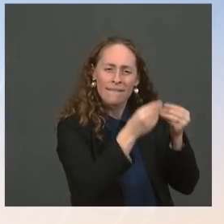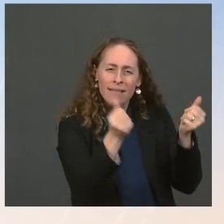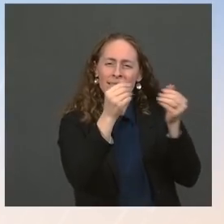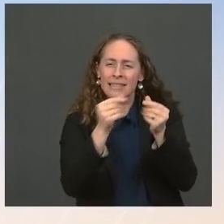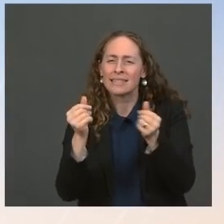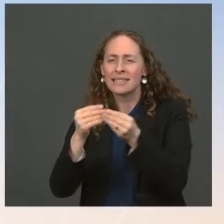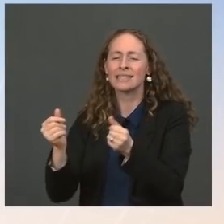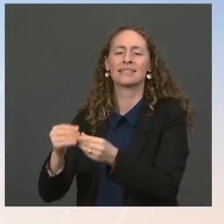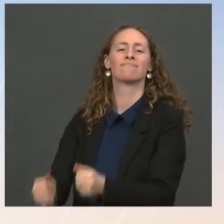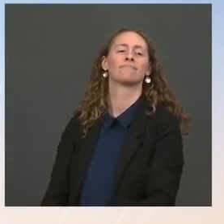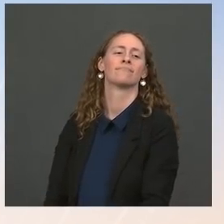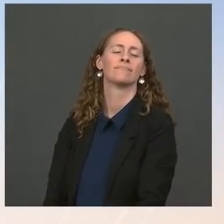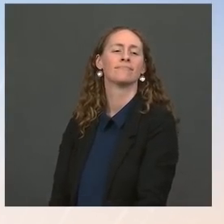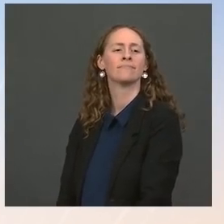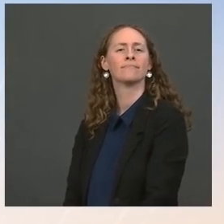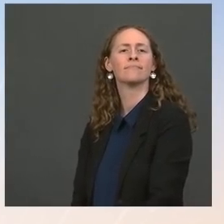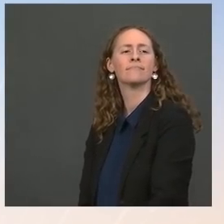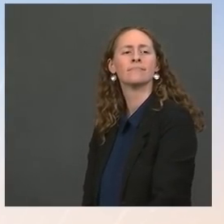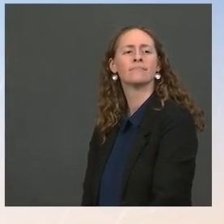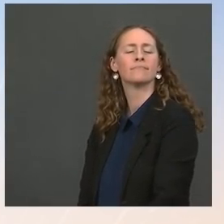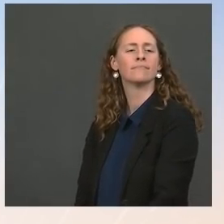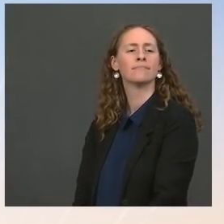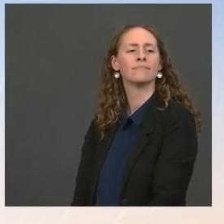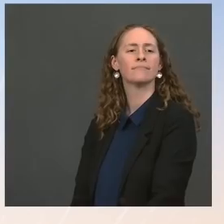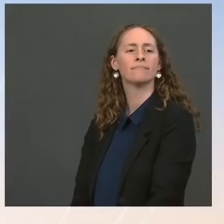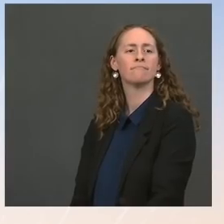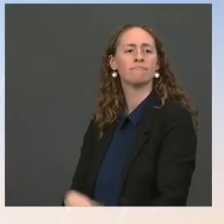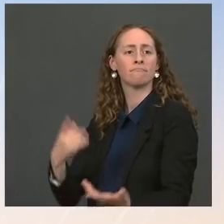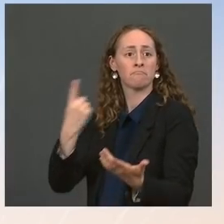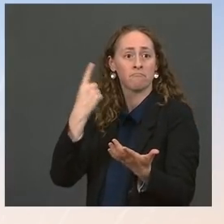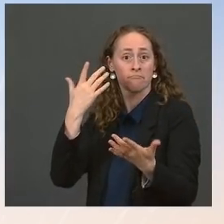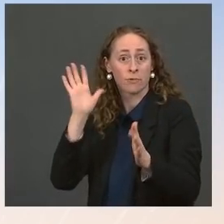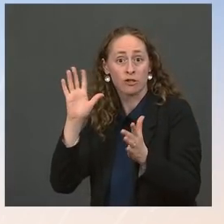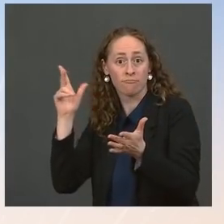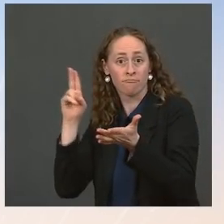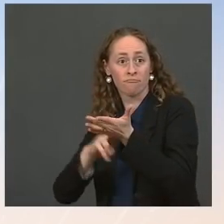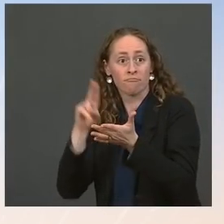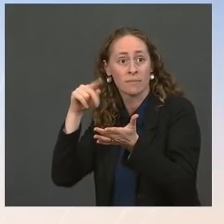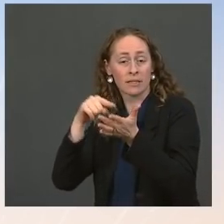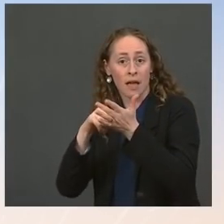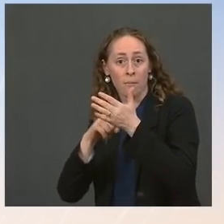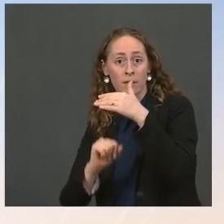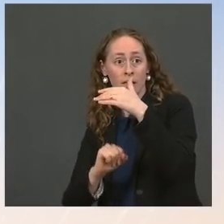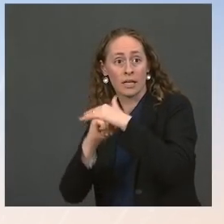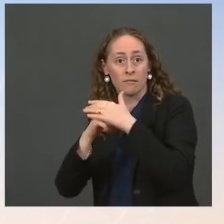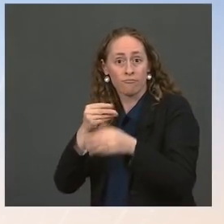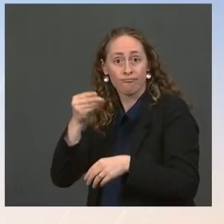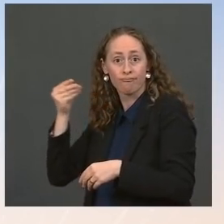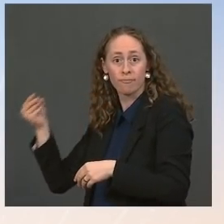signing the debt ceiling legislation? Ms. Psaki: We're just -- as soon as it comes to the White House, the President will sign it. And we'll -- we'll keep you up to date.